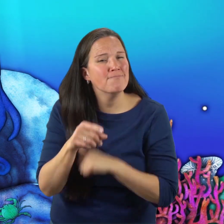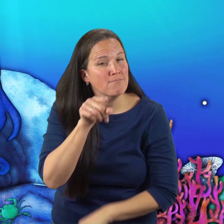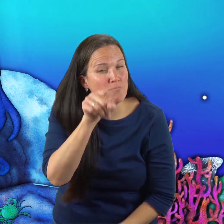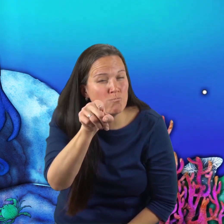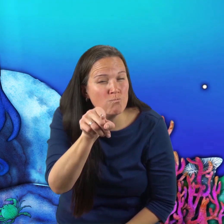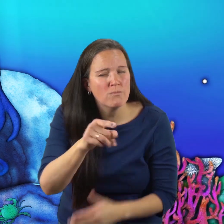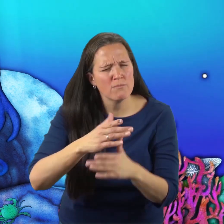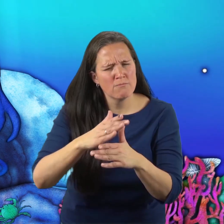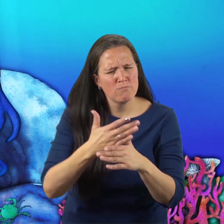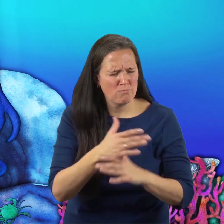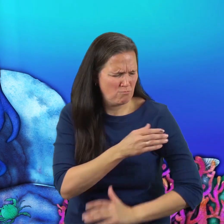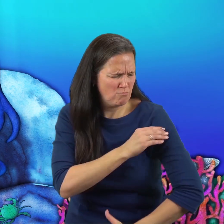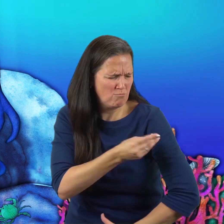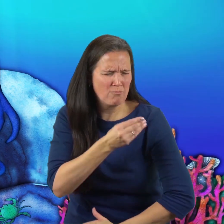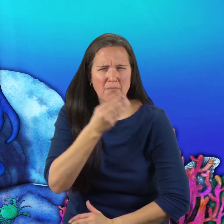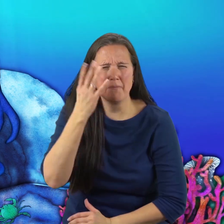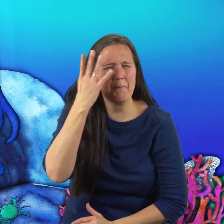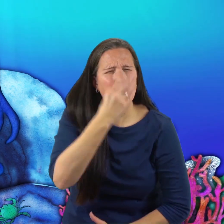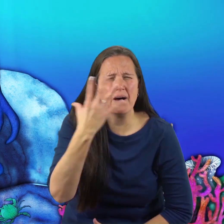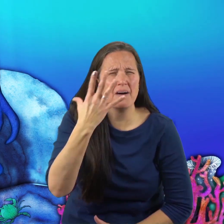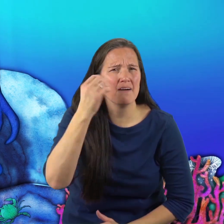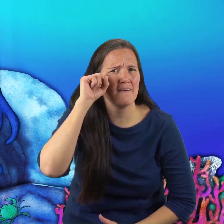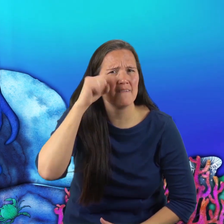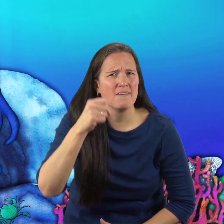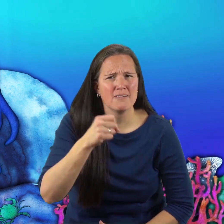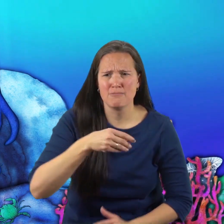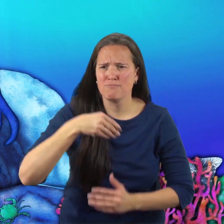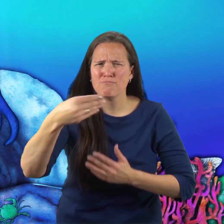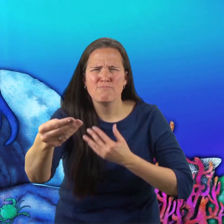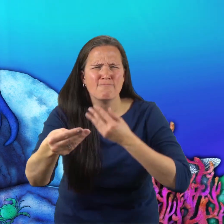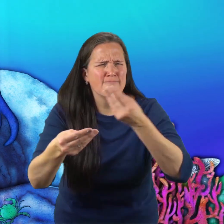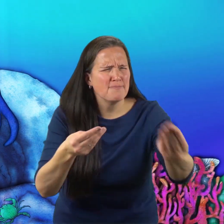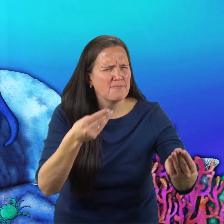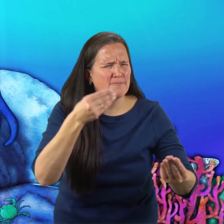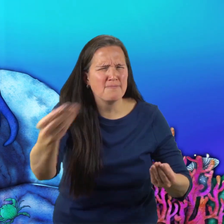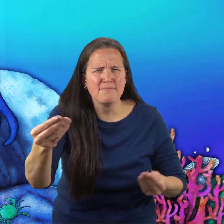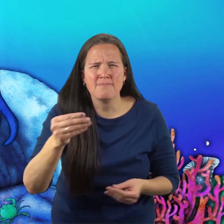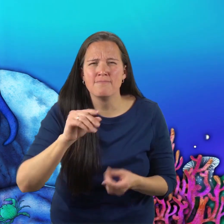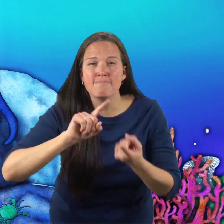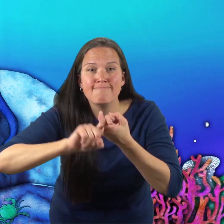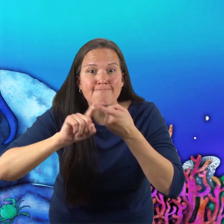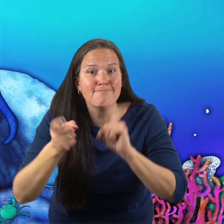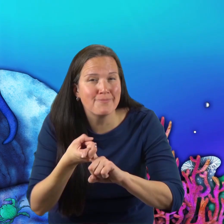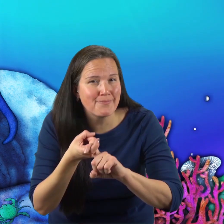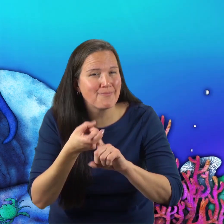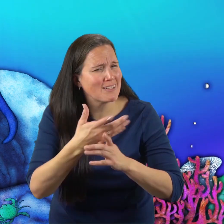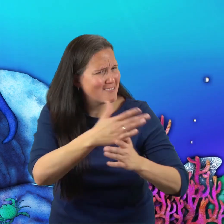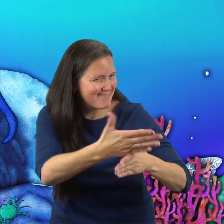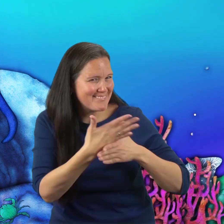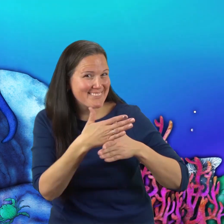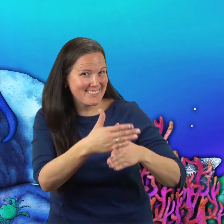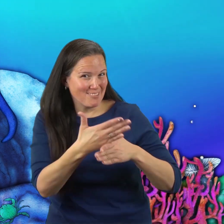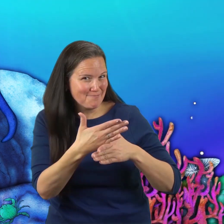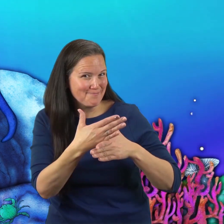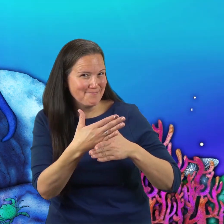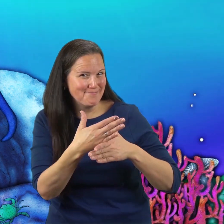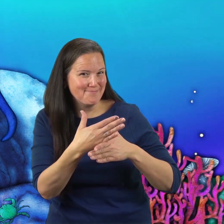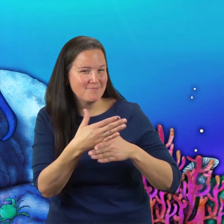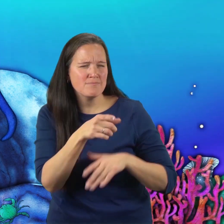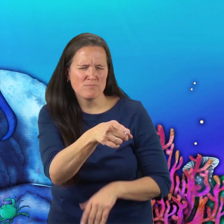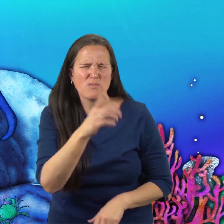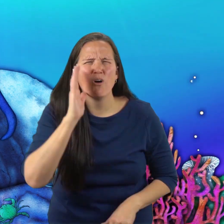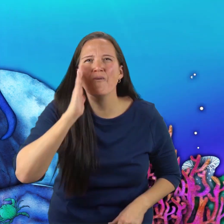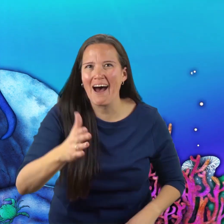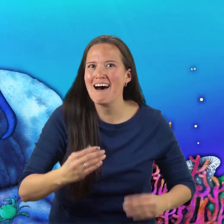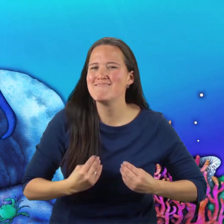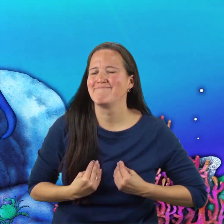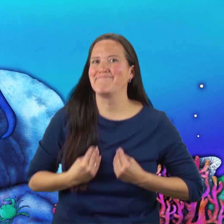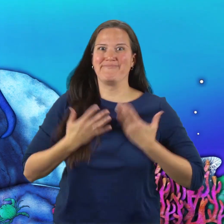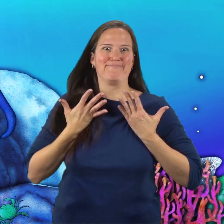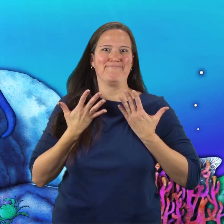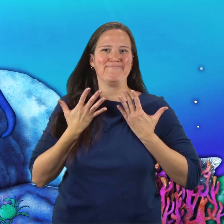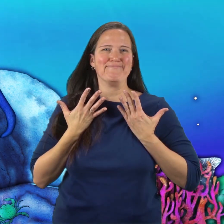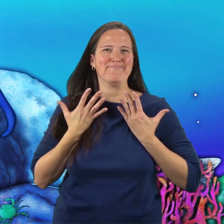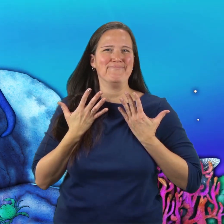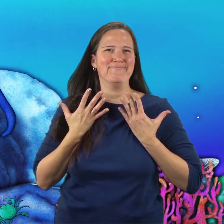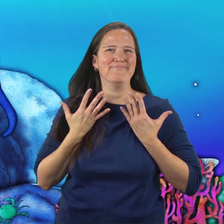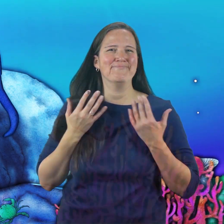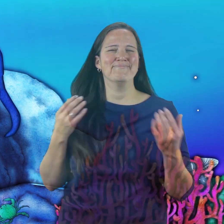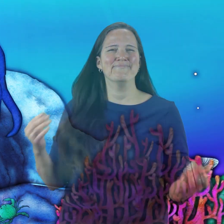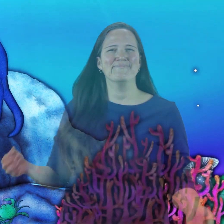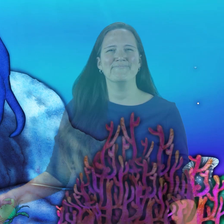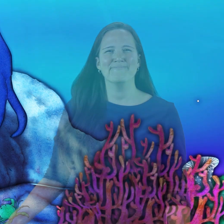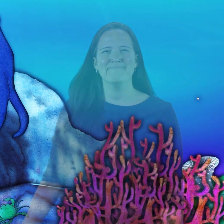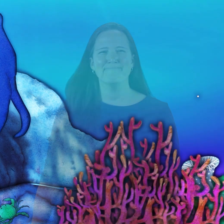“You will no longer be the most beautiful fish in the sea, but you will discover how to be happy.”